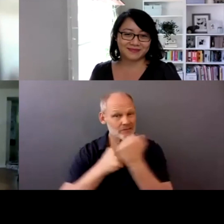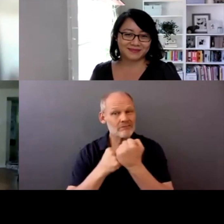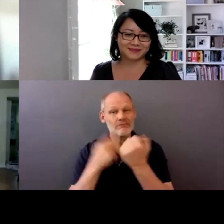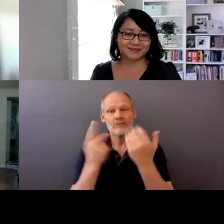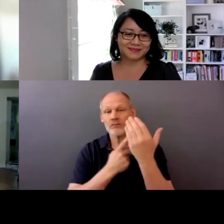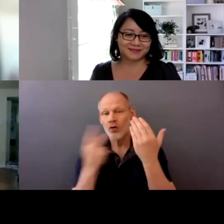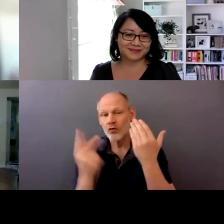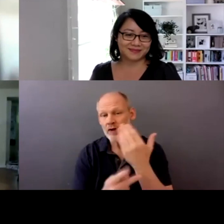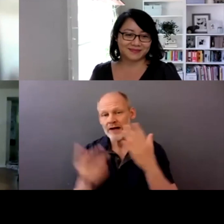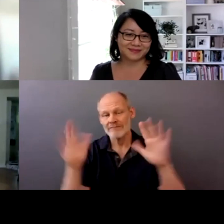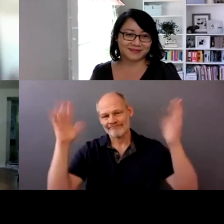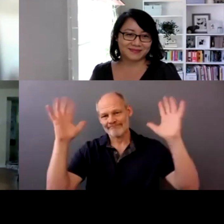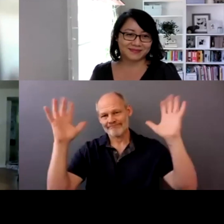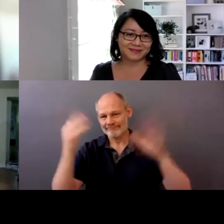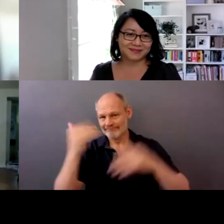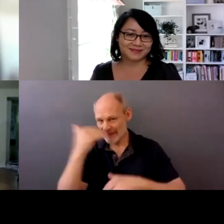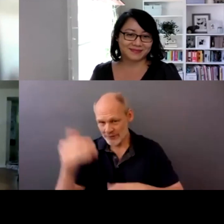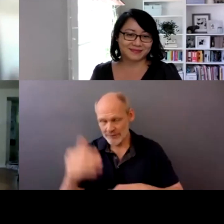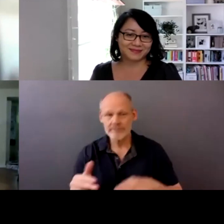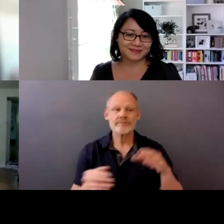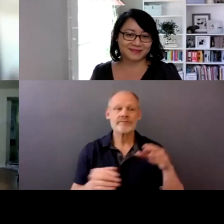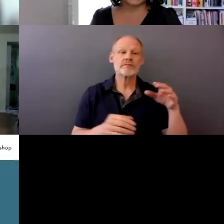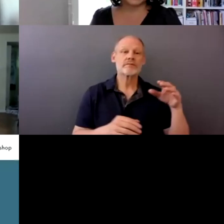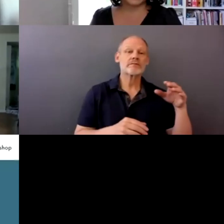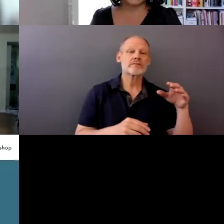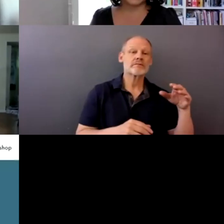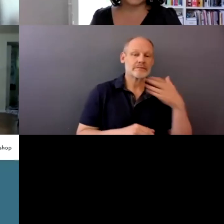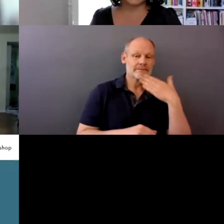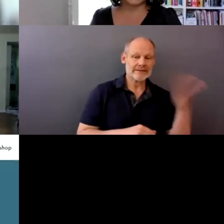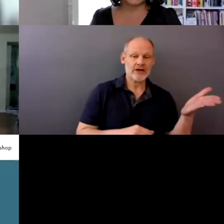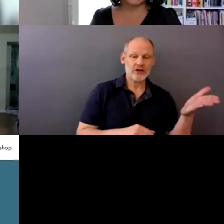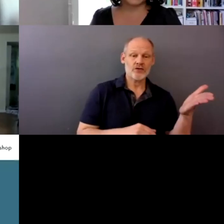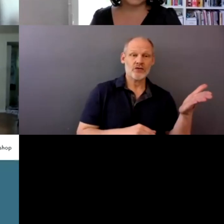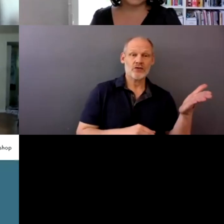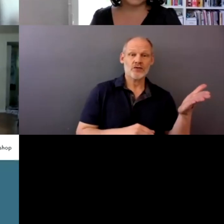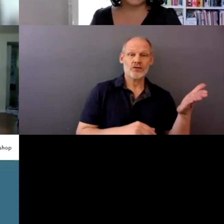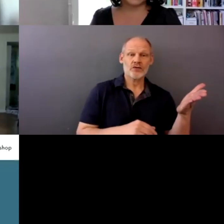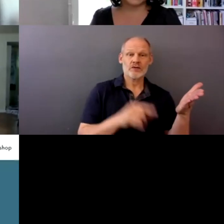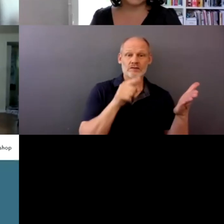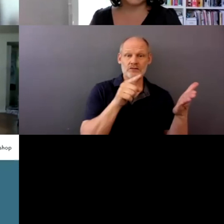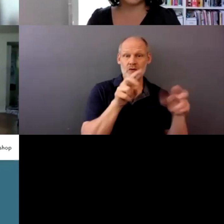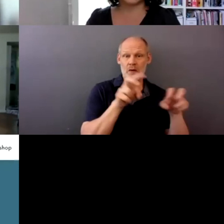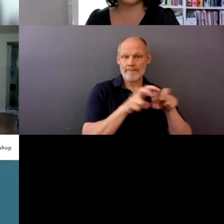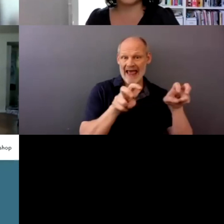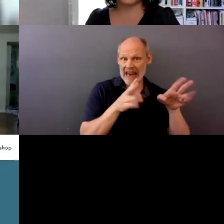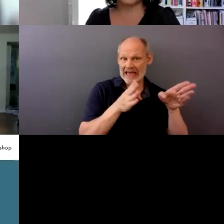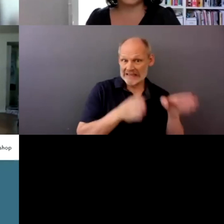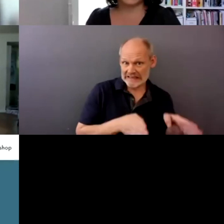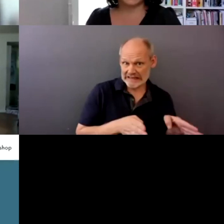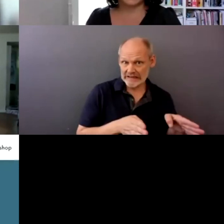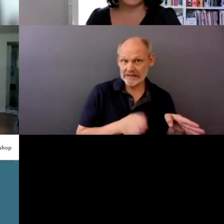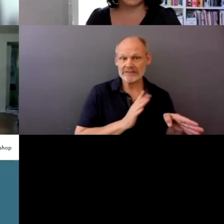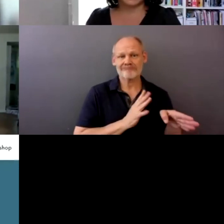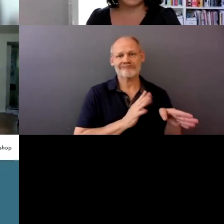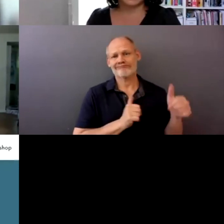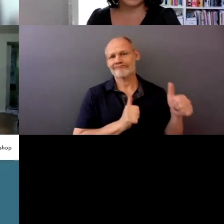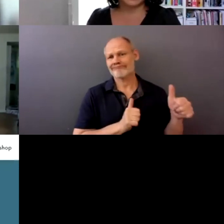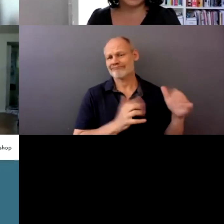you very, very much. Thank you to all of our panelists. Just so many great resources really